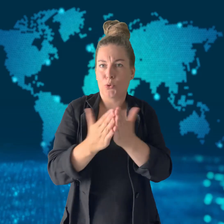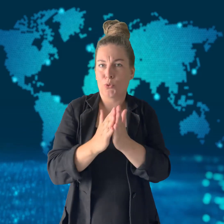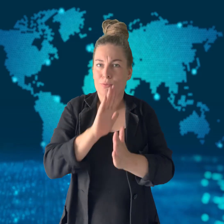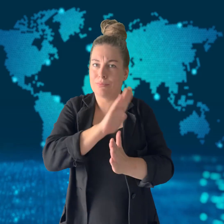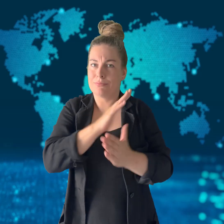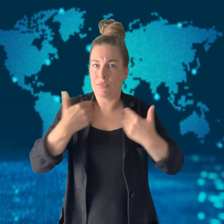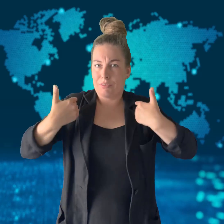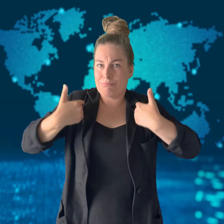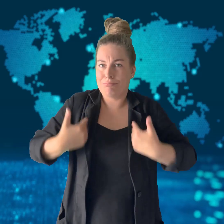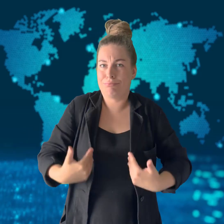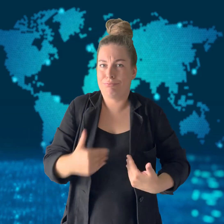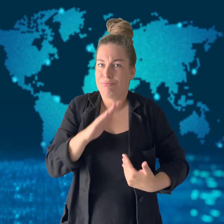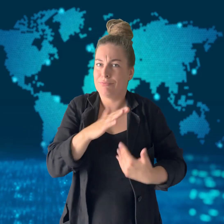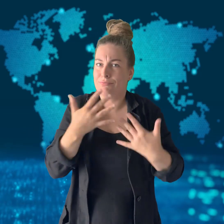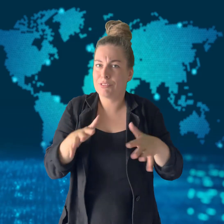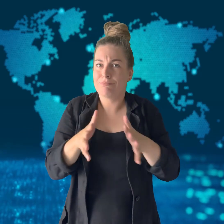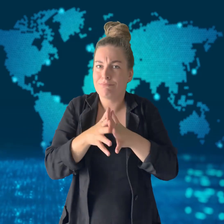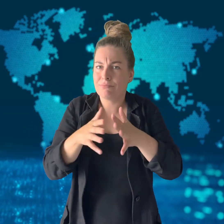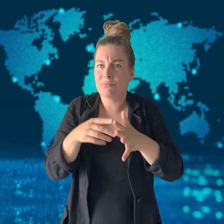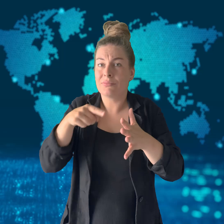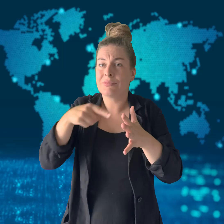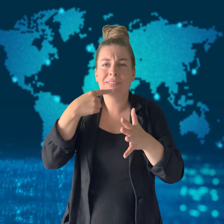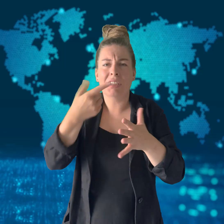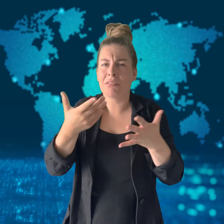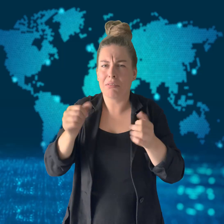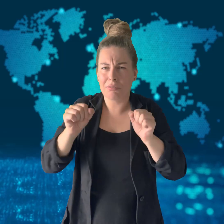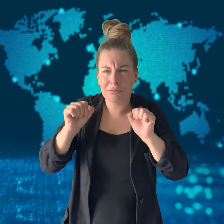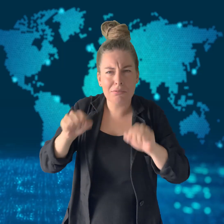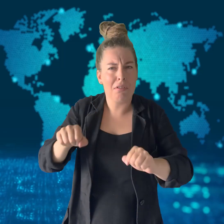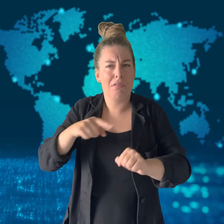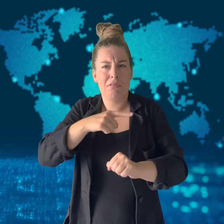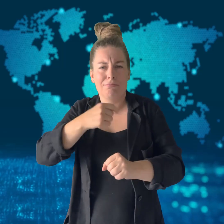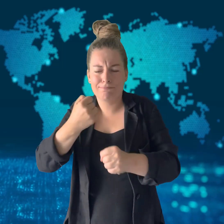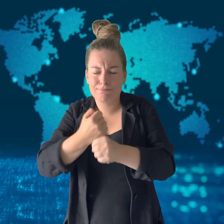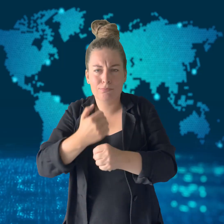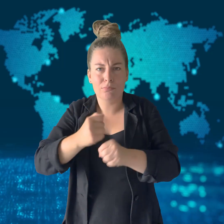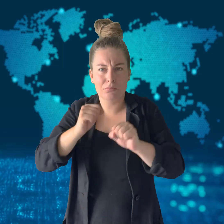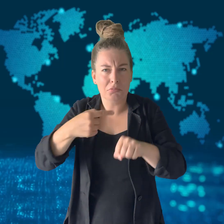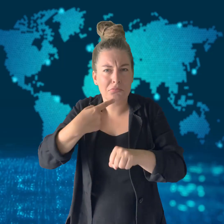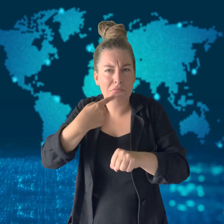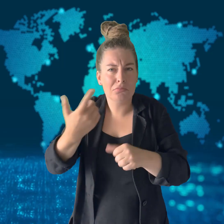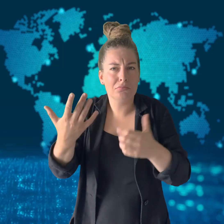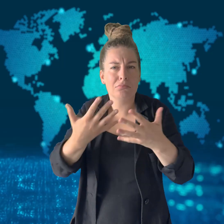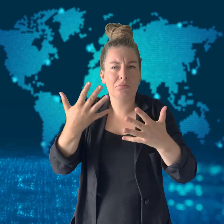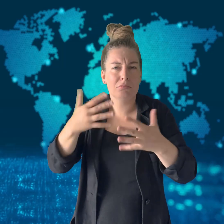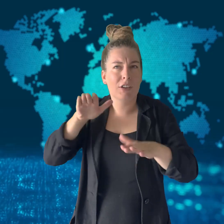She interviewed on reputable Brazilian media shows